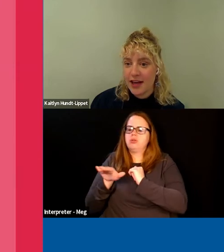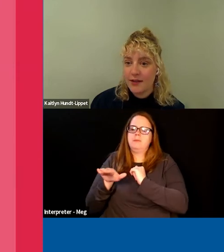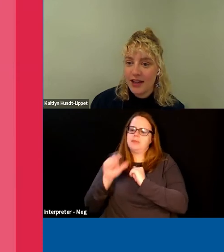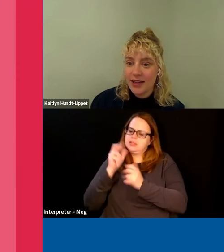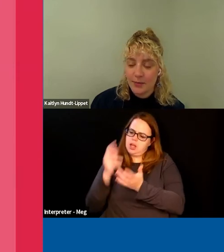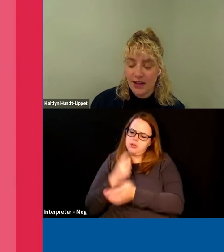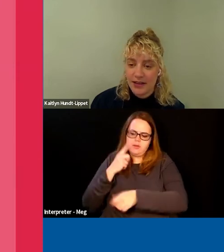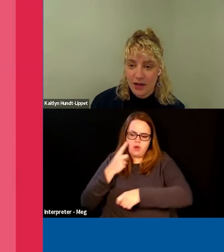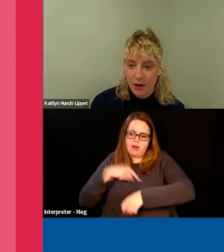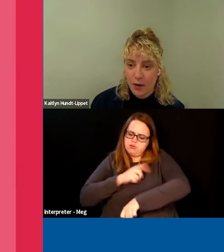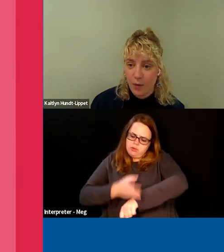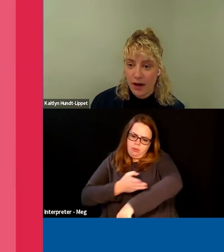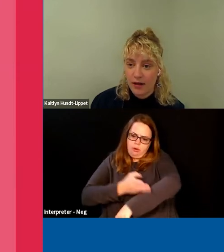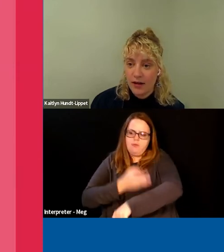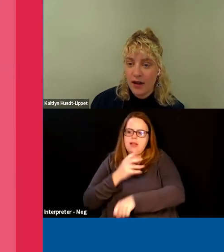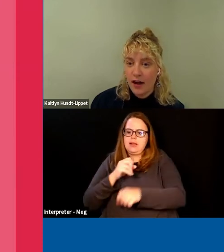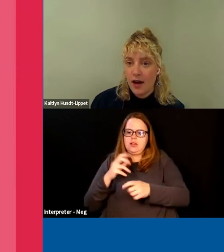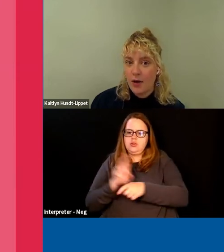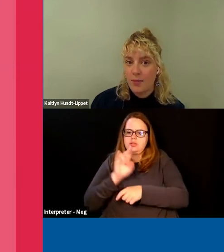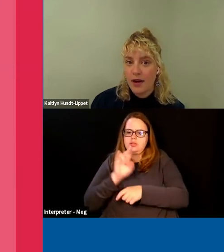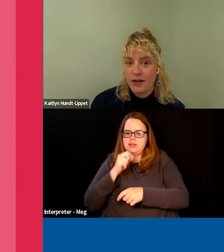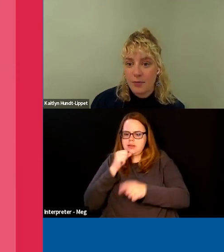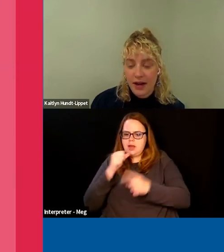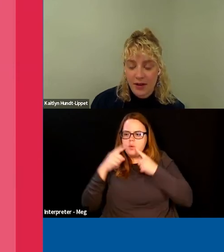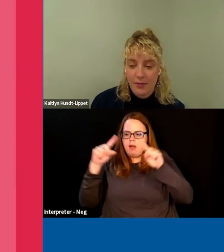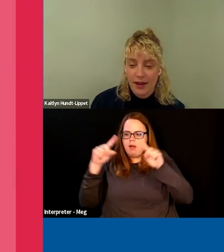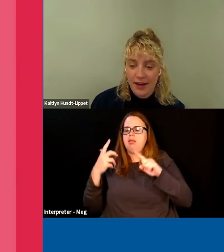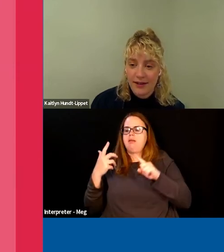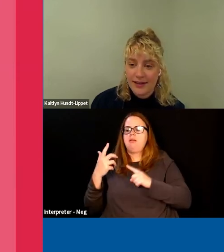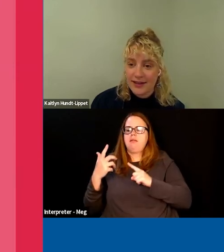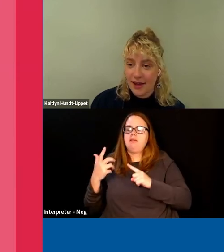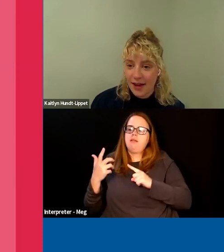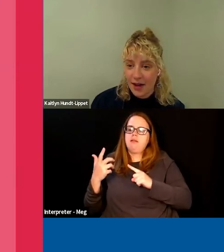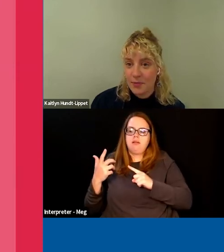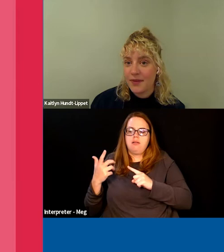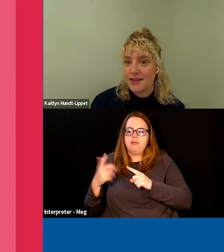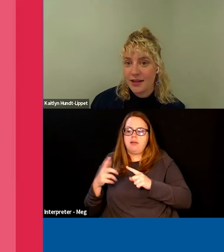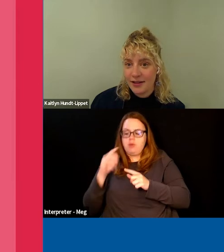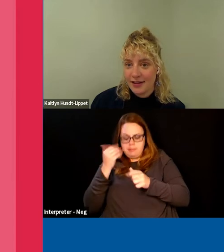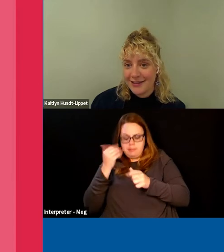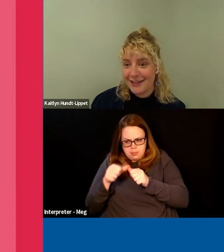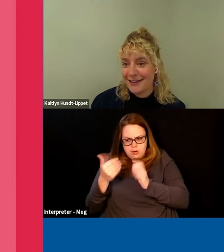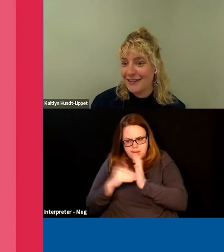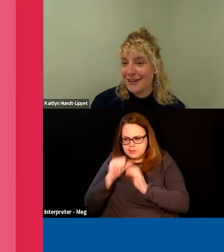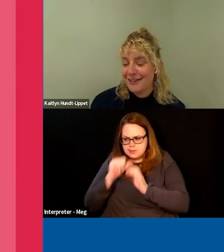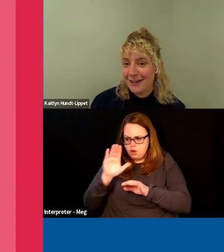and kind of take something that's not going well and remind them again, it's not them, it's not their AT,